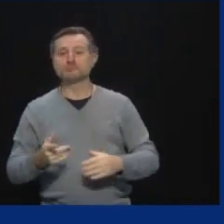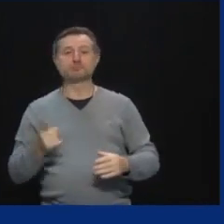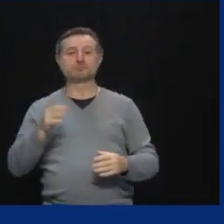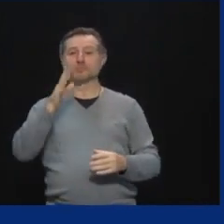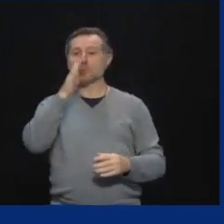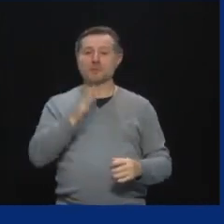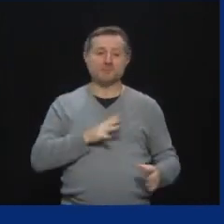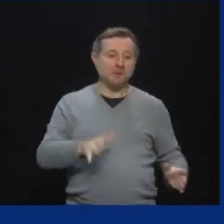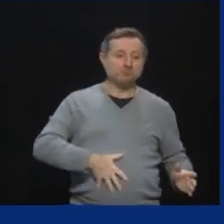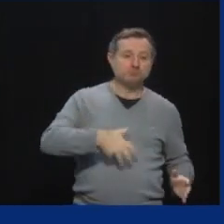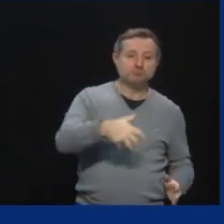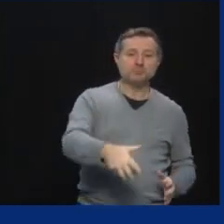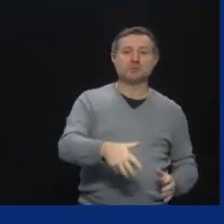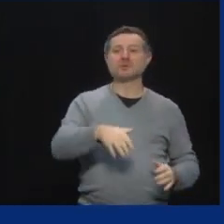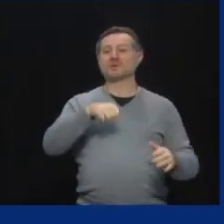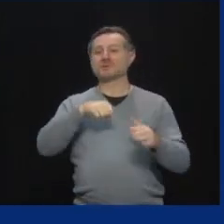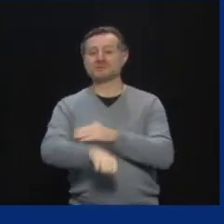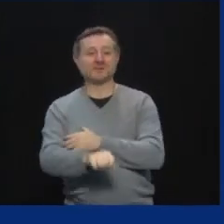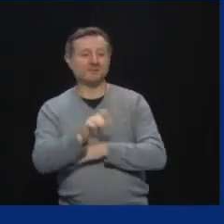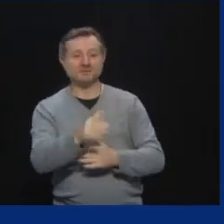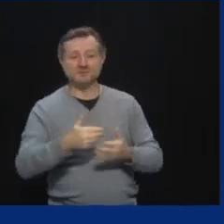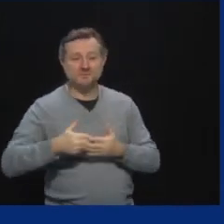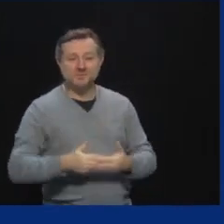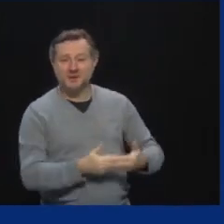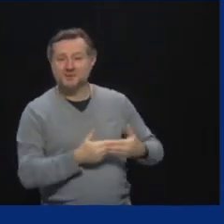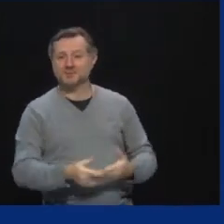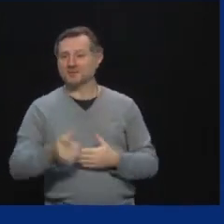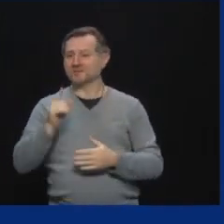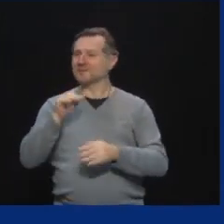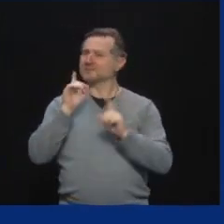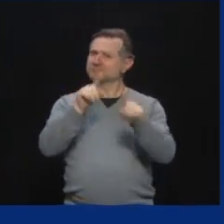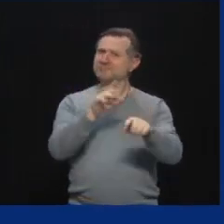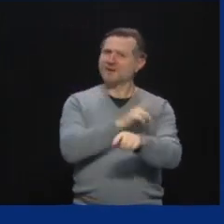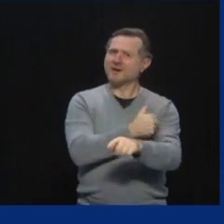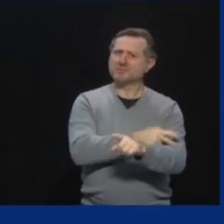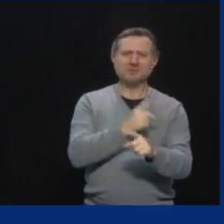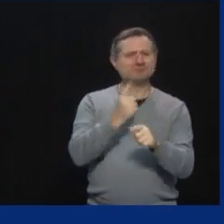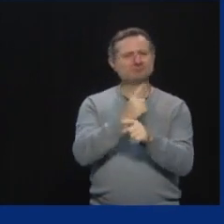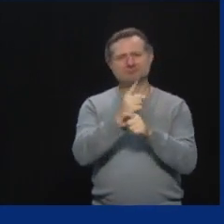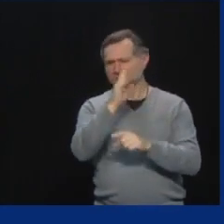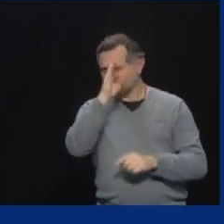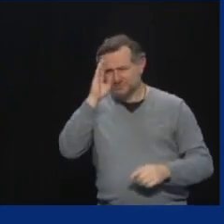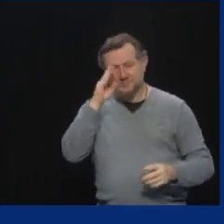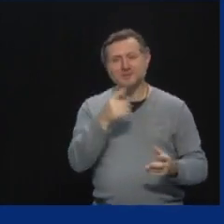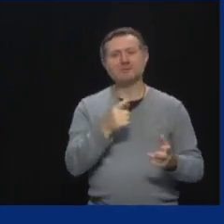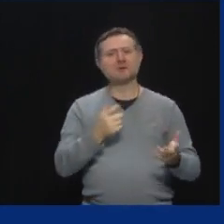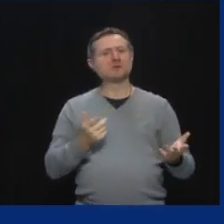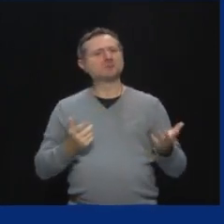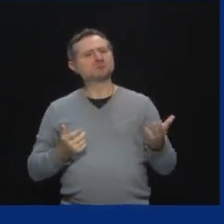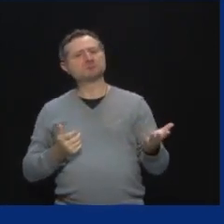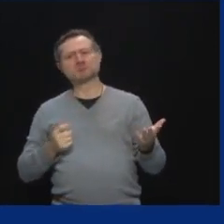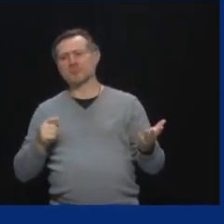the baby comes home that the baby will be safe and yet they're not sure whether or not the person taking care of them